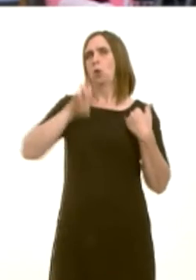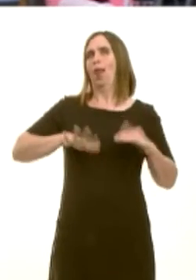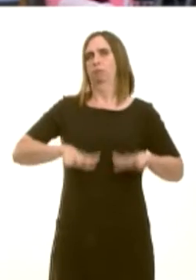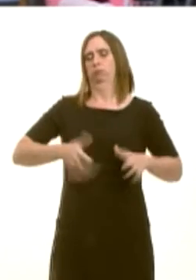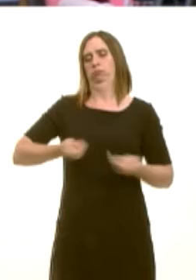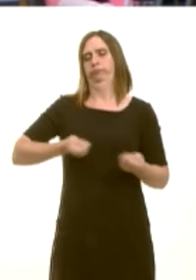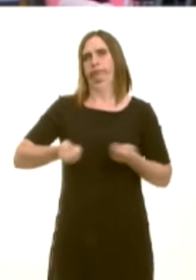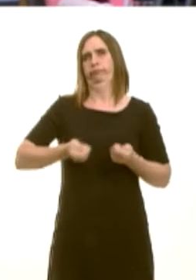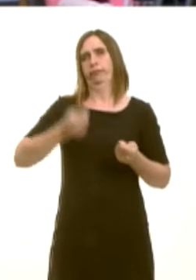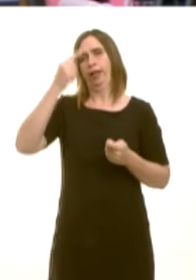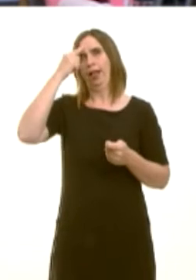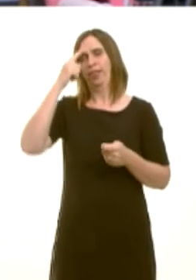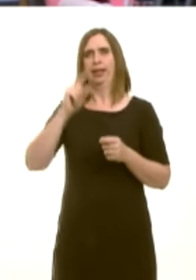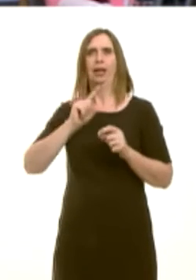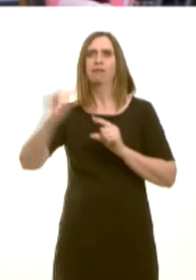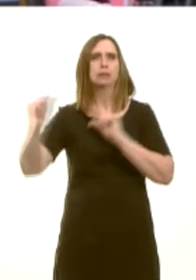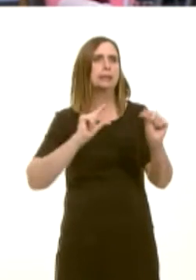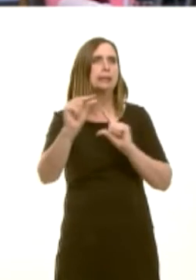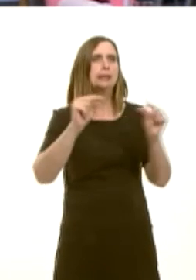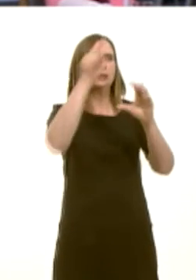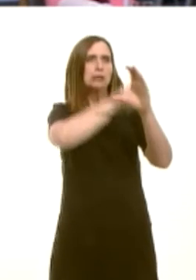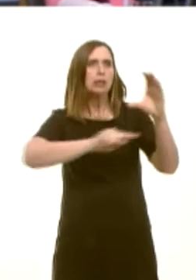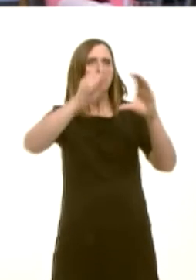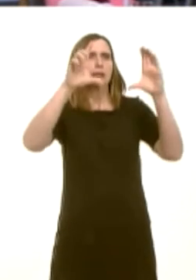of speed limits should be devolved. I think there are issues in terms of road signs, which